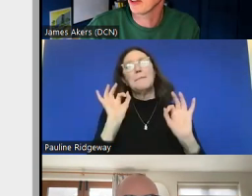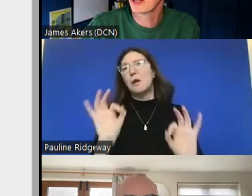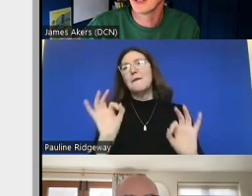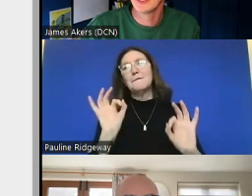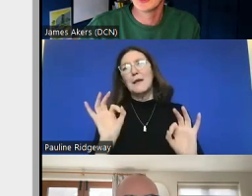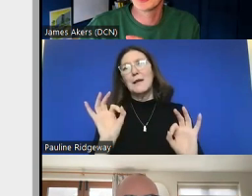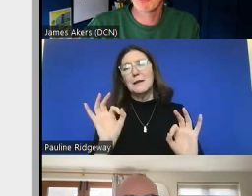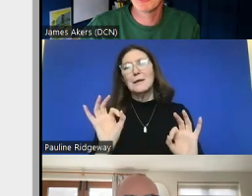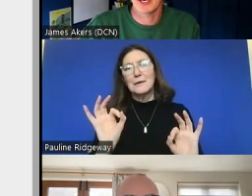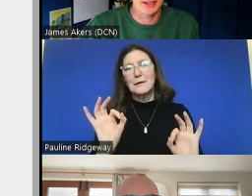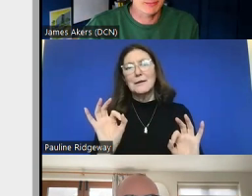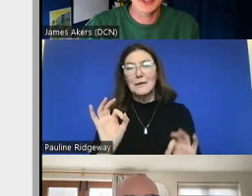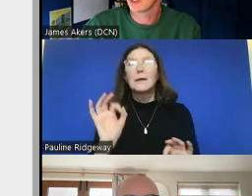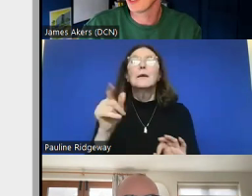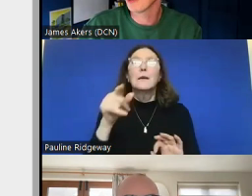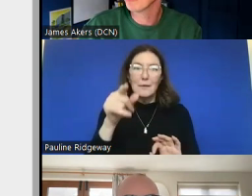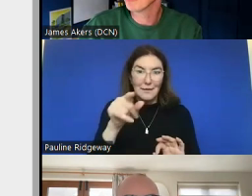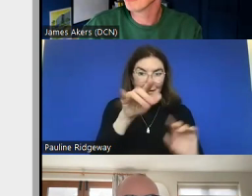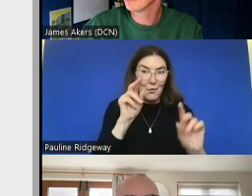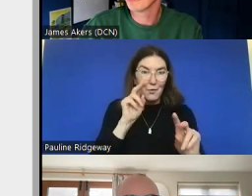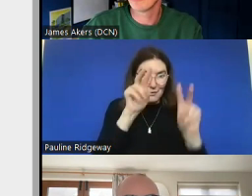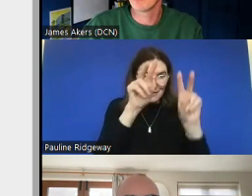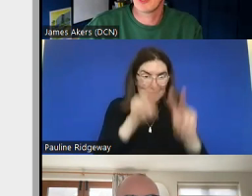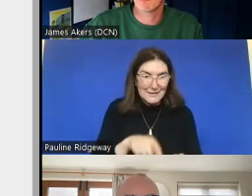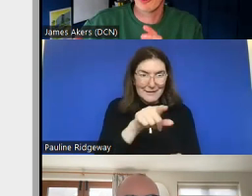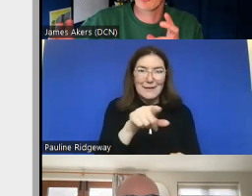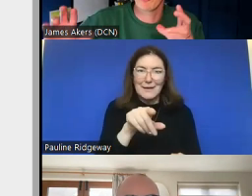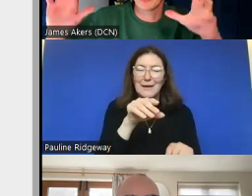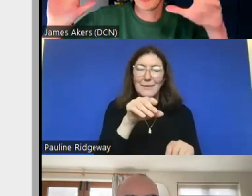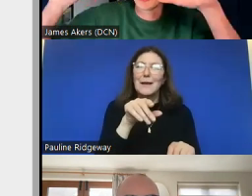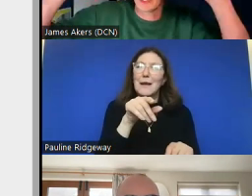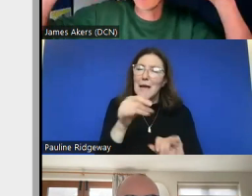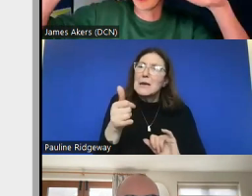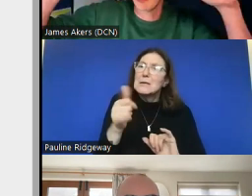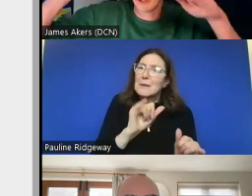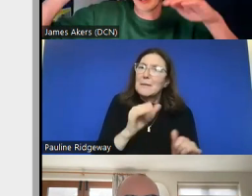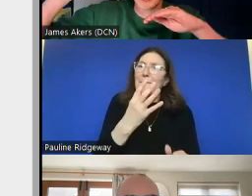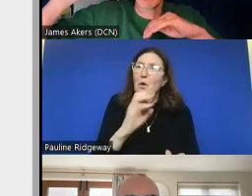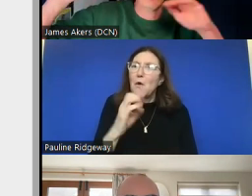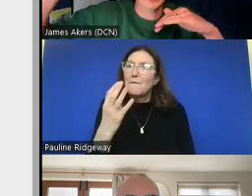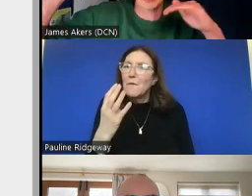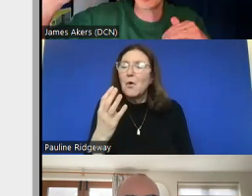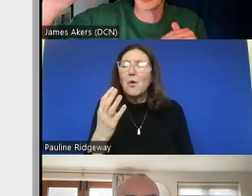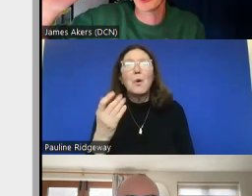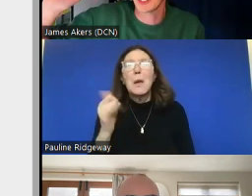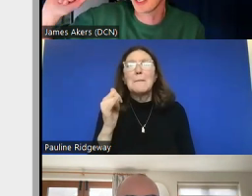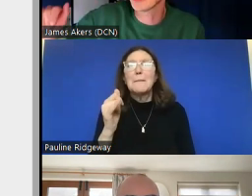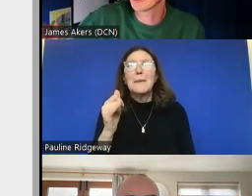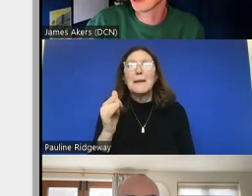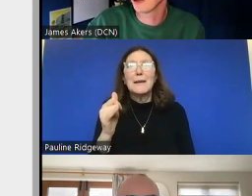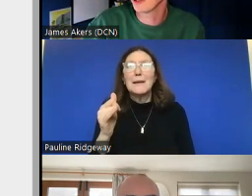that sometimes a 404 page doesn't have some of the things that this is trying to check against.